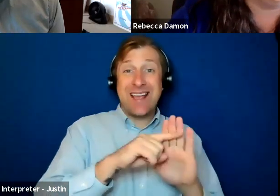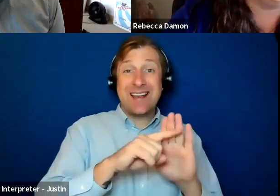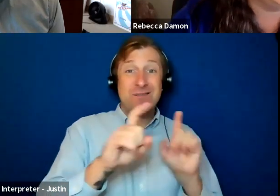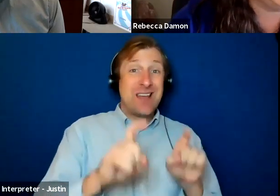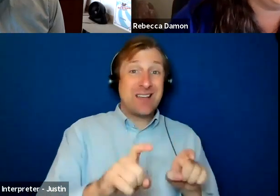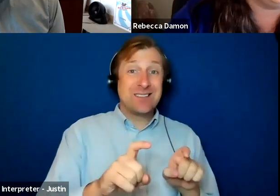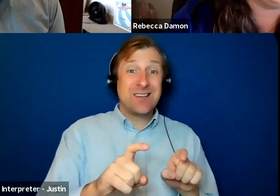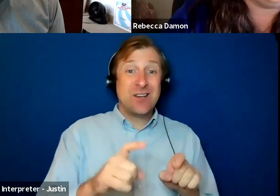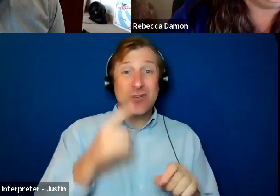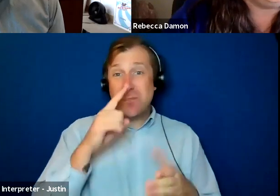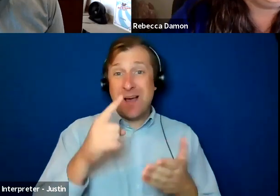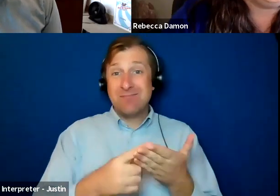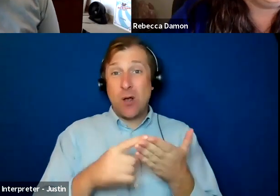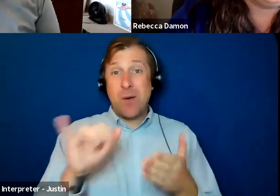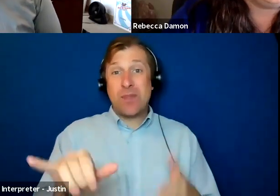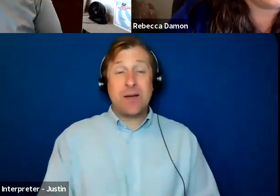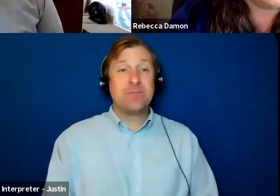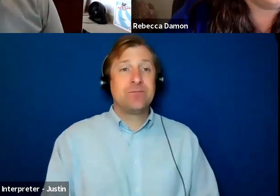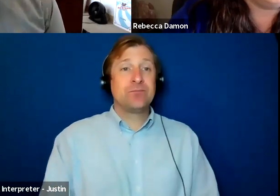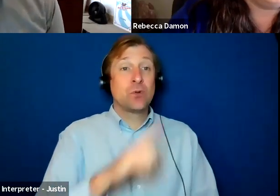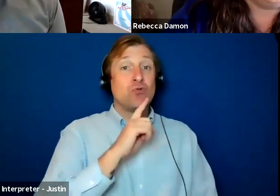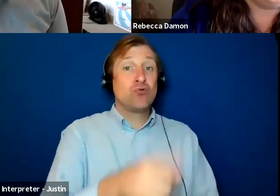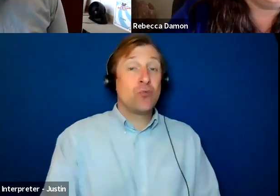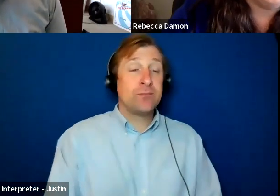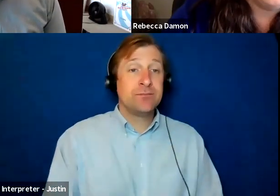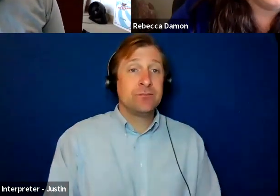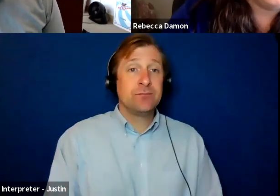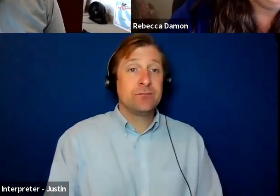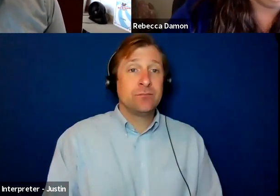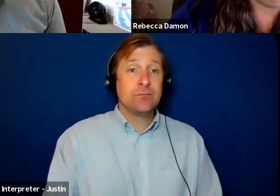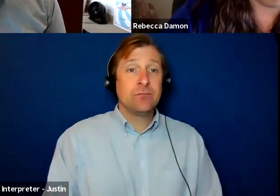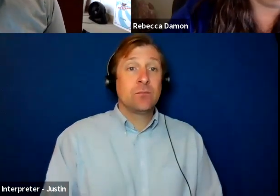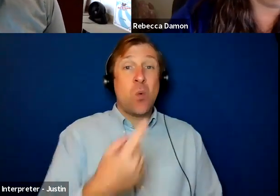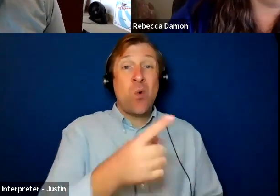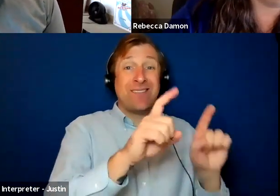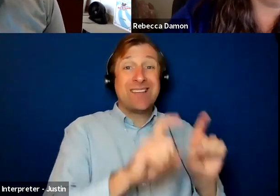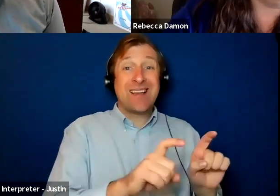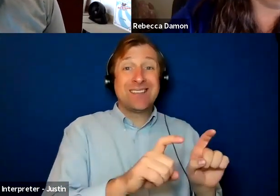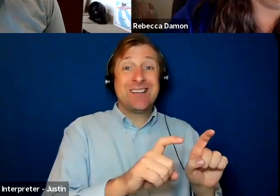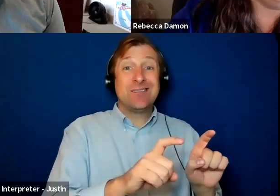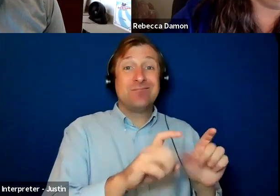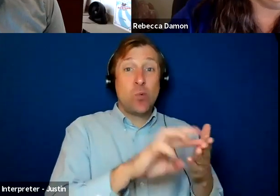Can you talk about that for a little bit? Sure, I mean, one of the reasons that our testing protocols really require